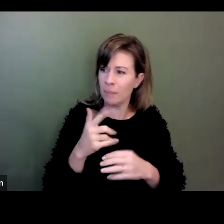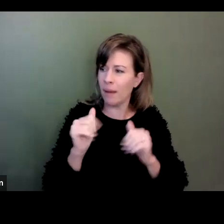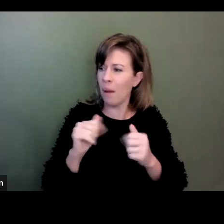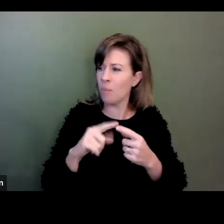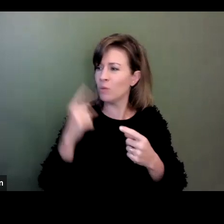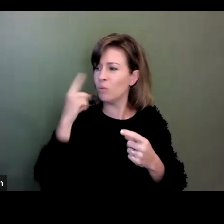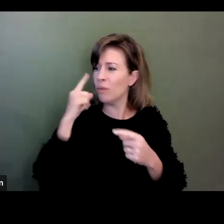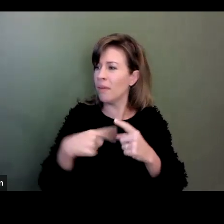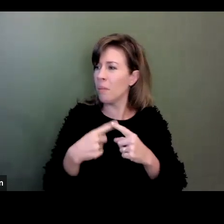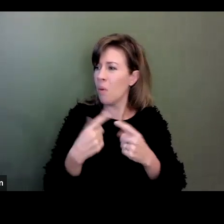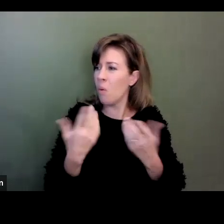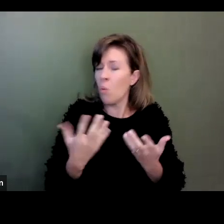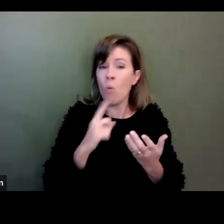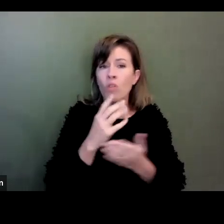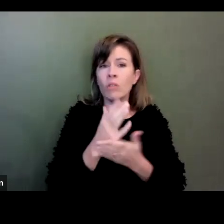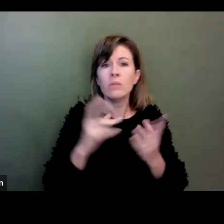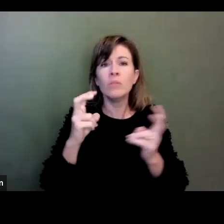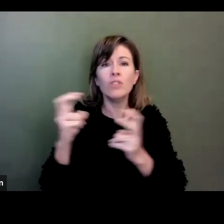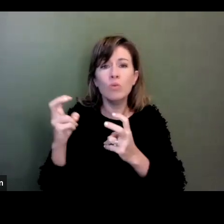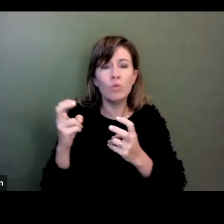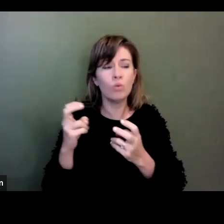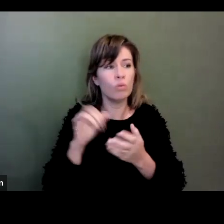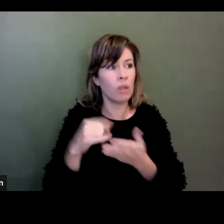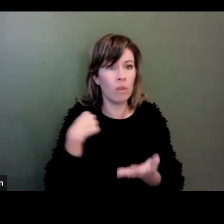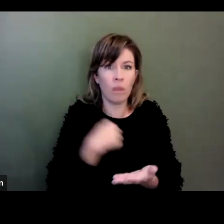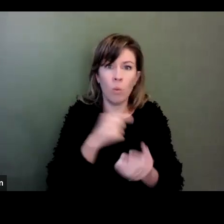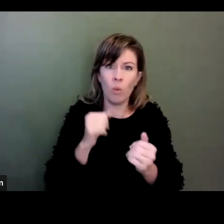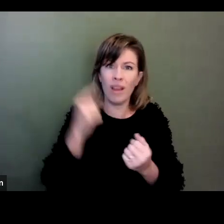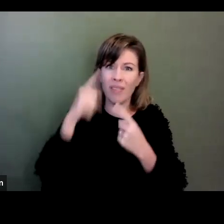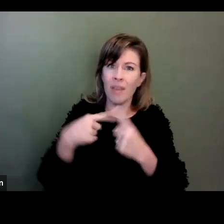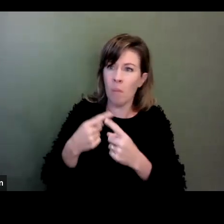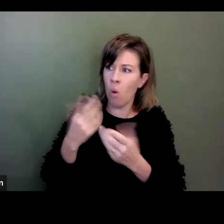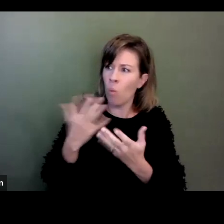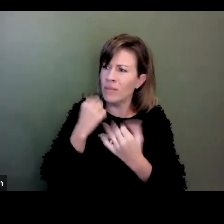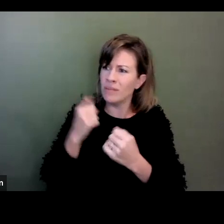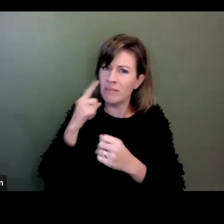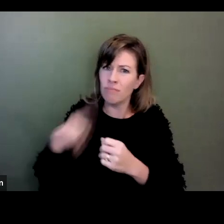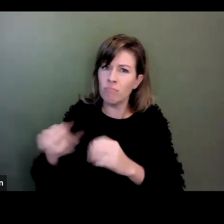the issues that bother them that we can think about through neuroscience in that way and a much more